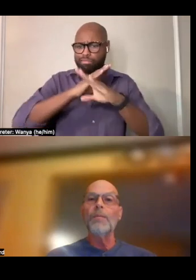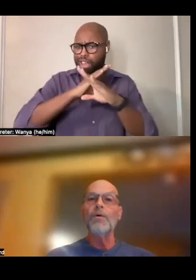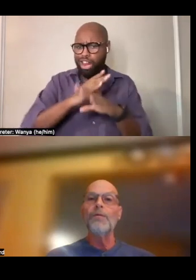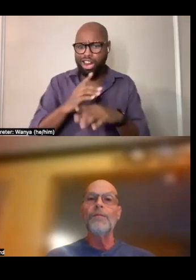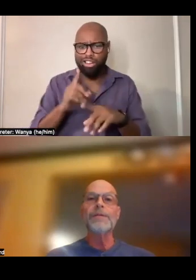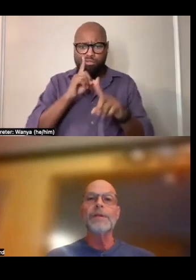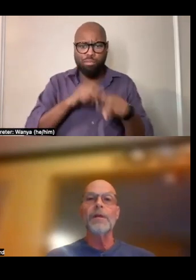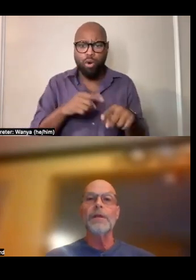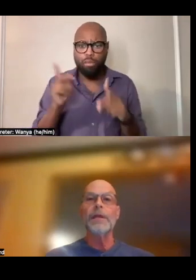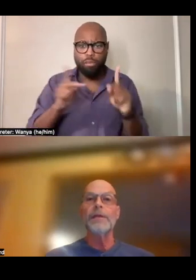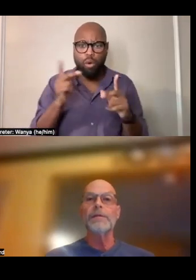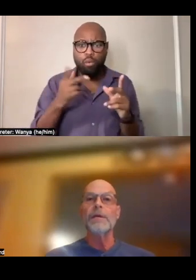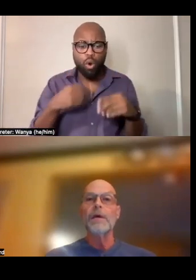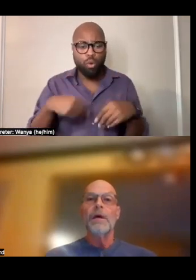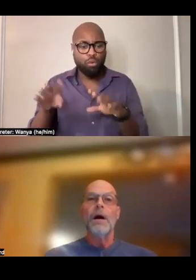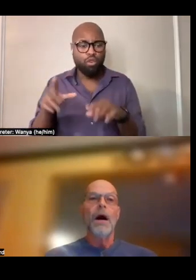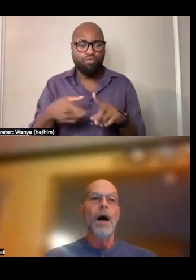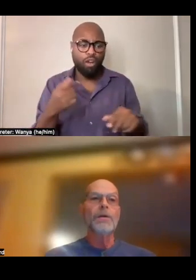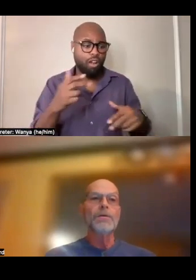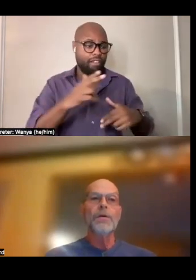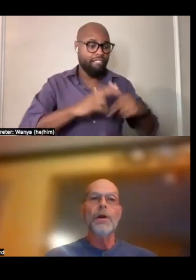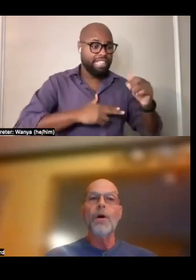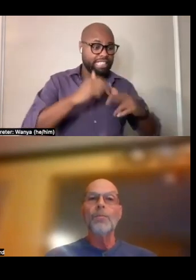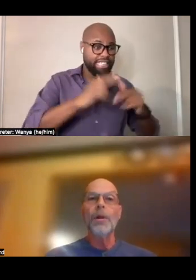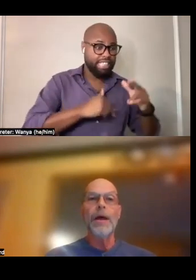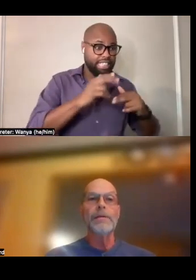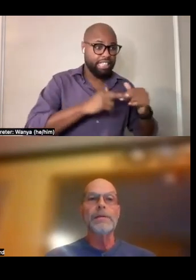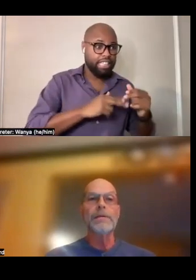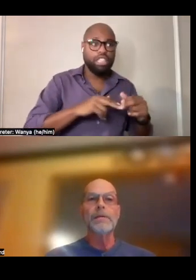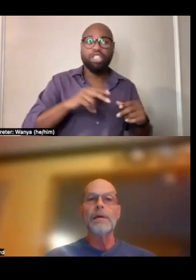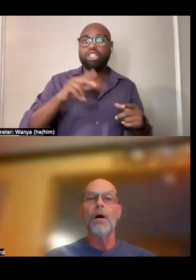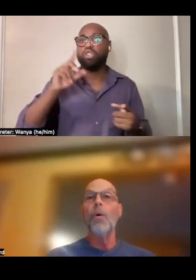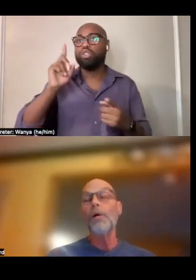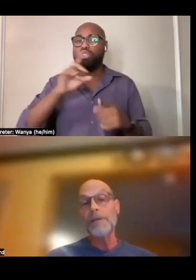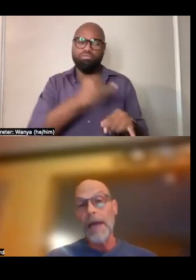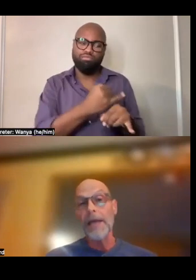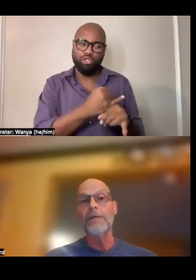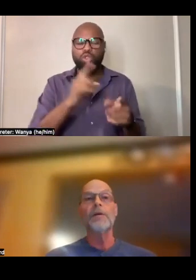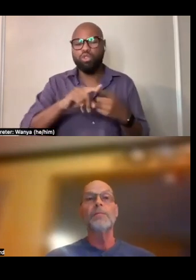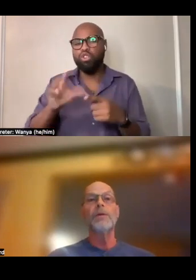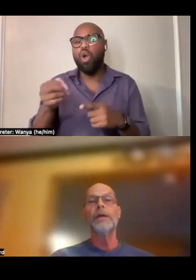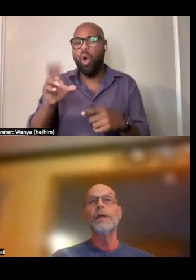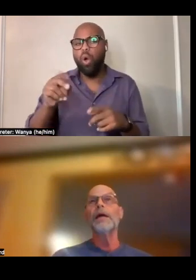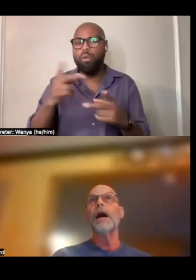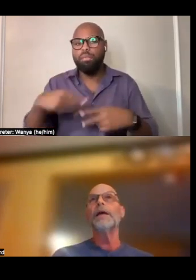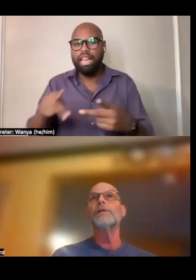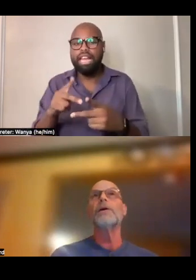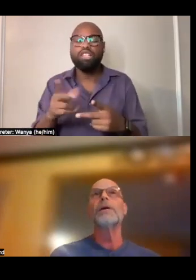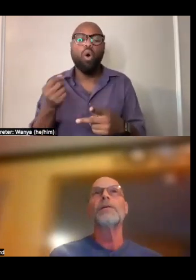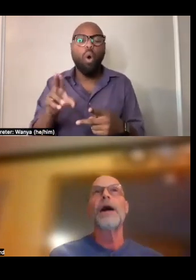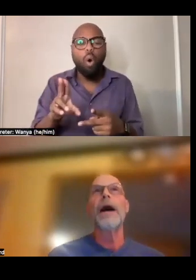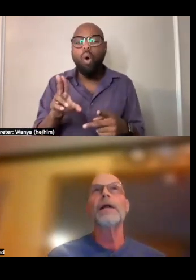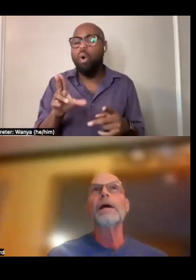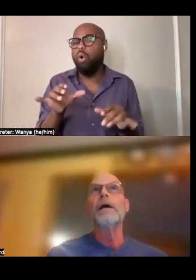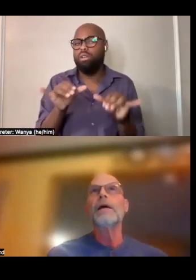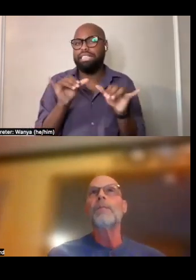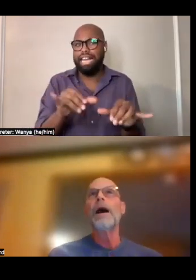to move from facilities to their own place or staying in the community. And I can tell you that my